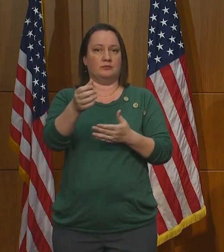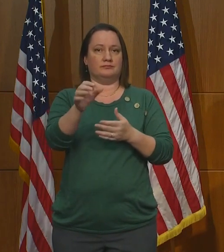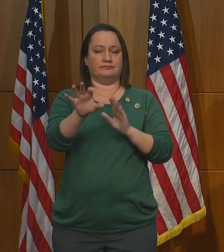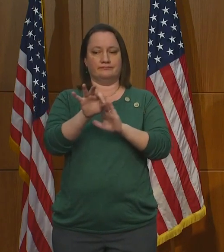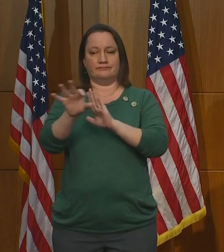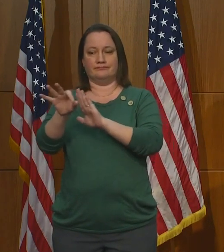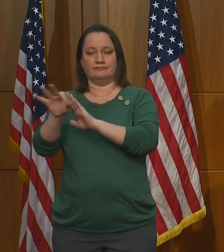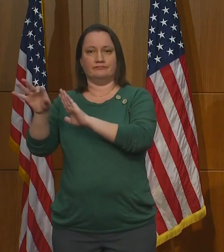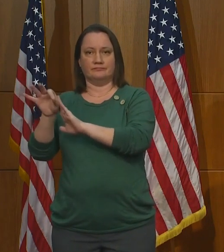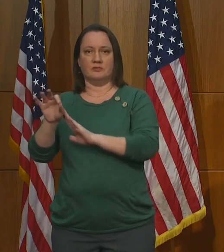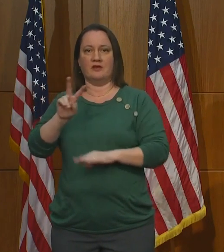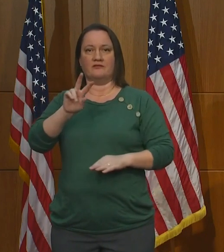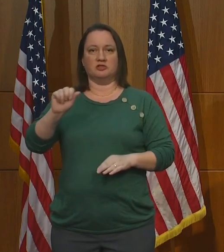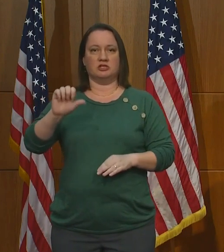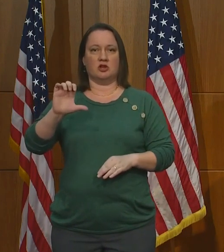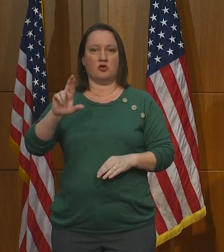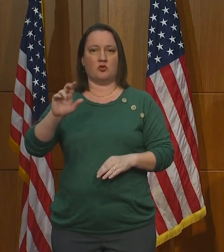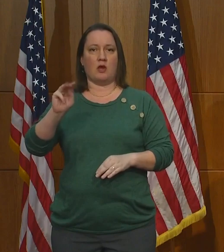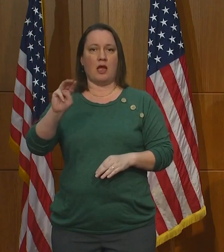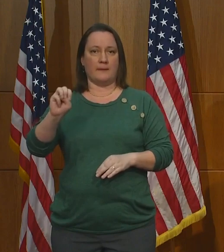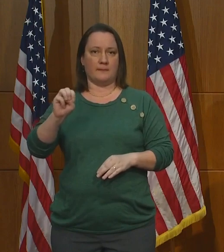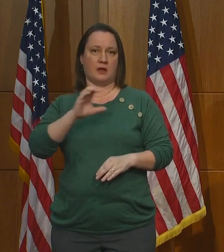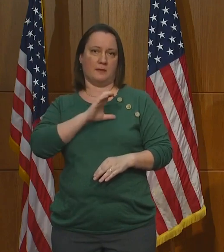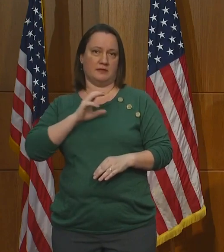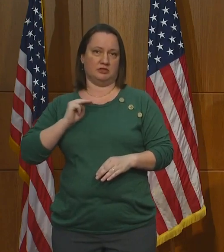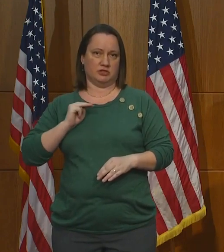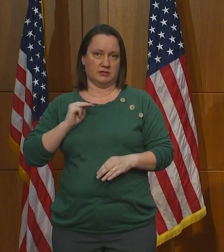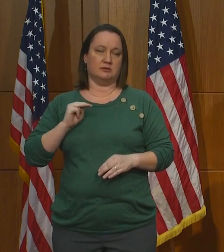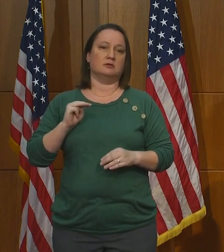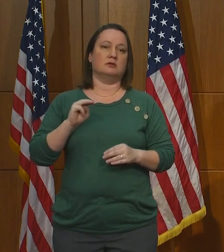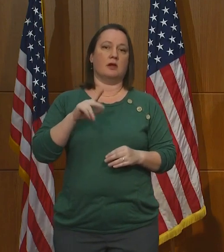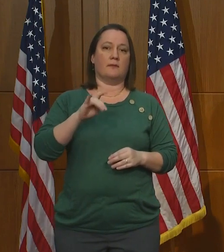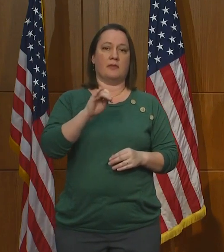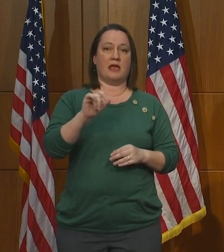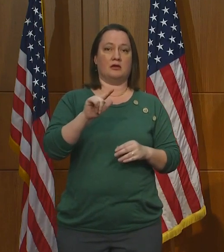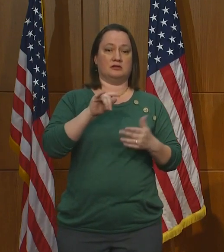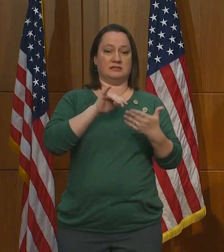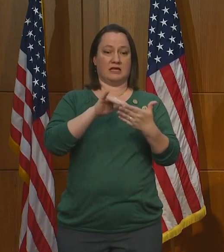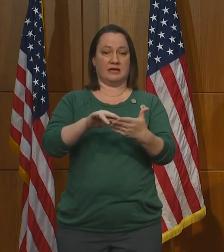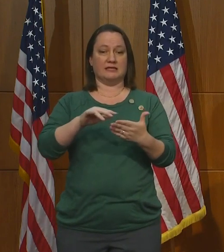THREE NEW APPOINTMENTS TO THE VIRGINIA CRIME COMMISSION. THE